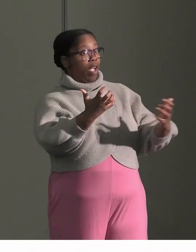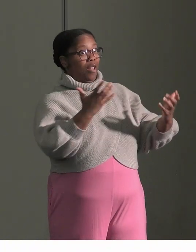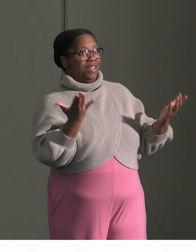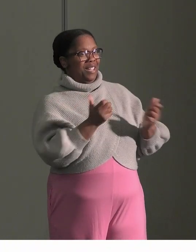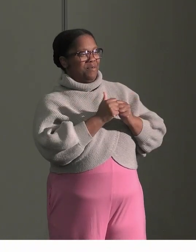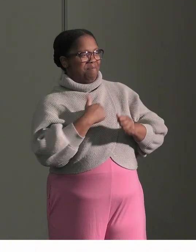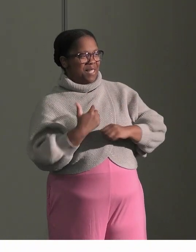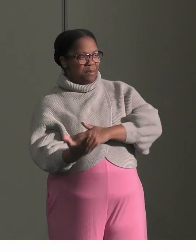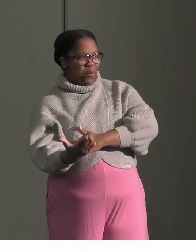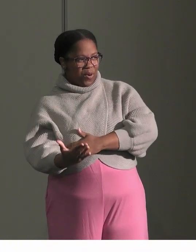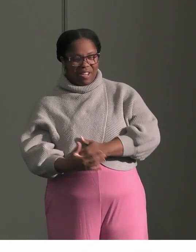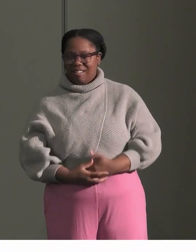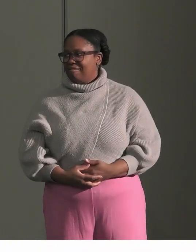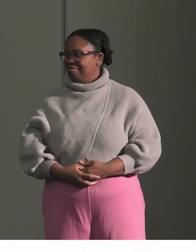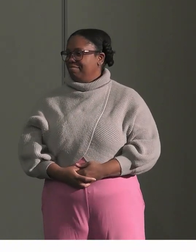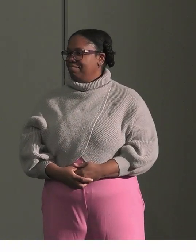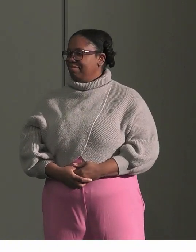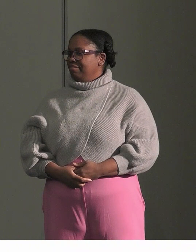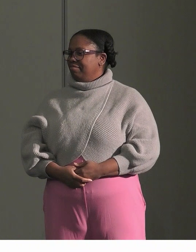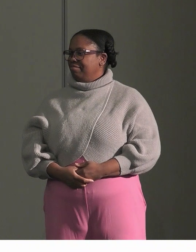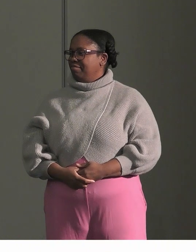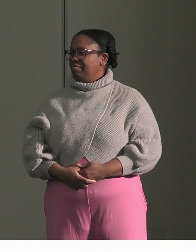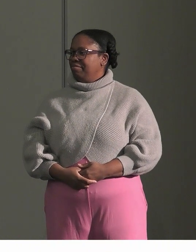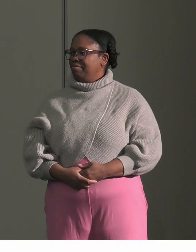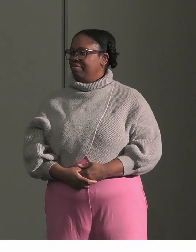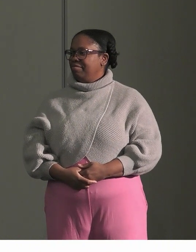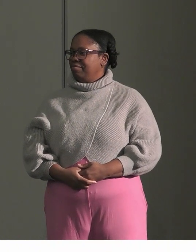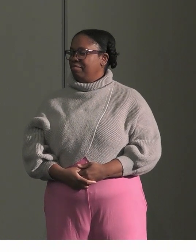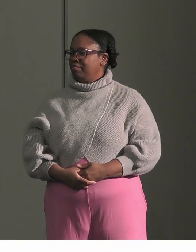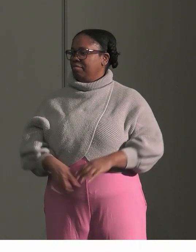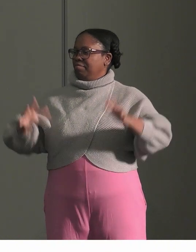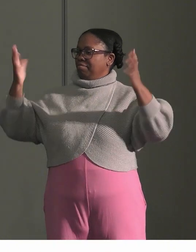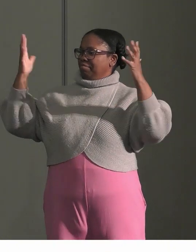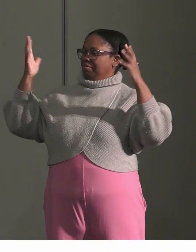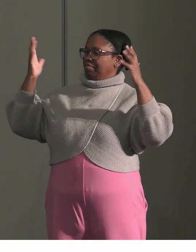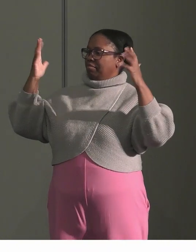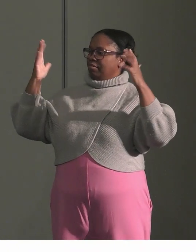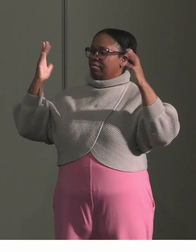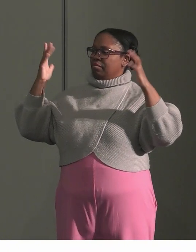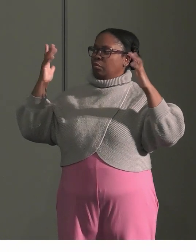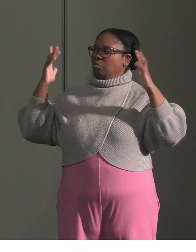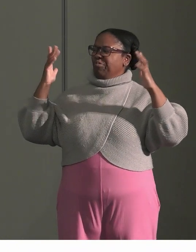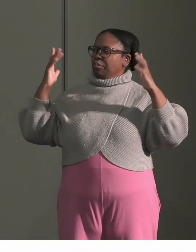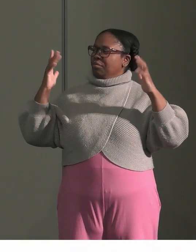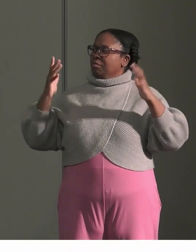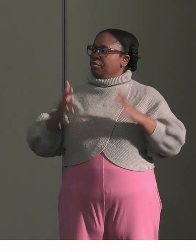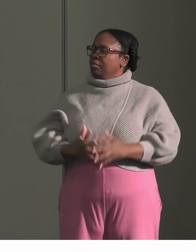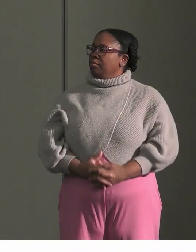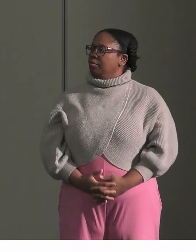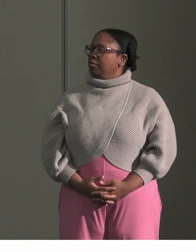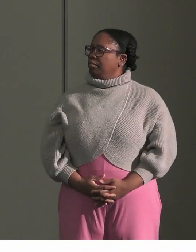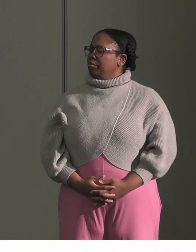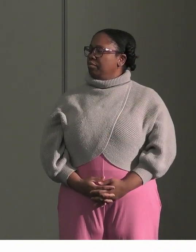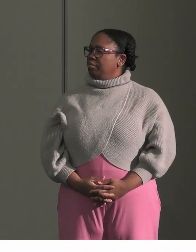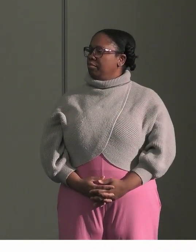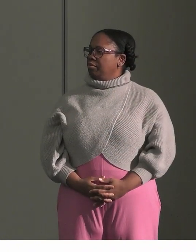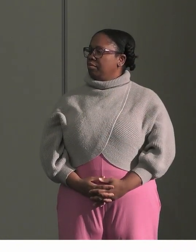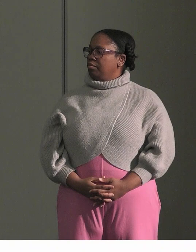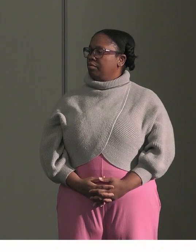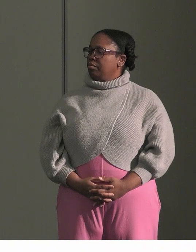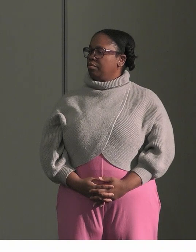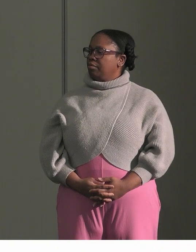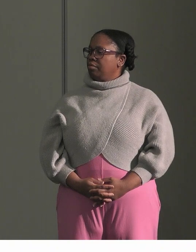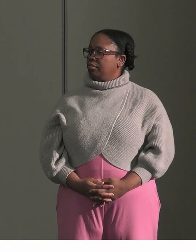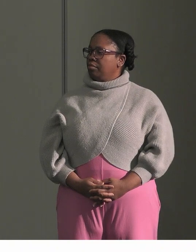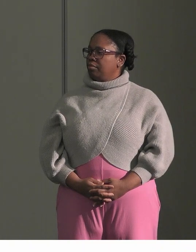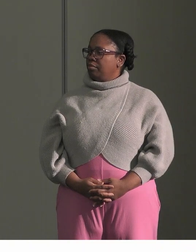the morning.